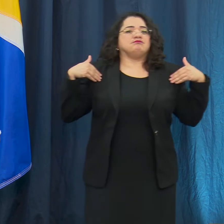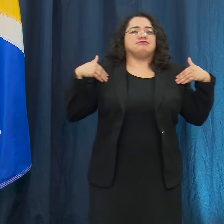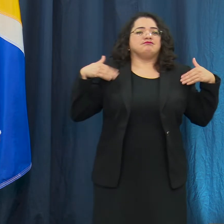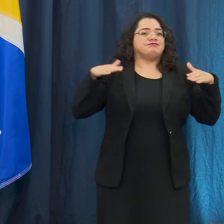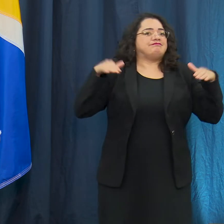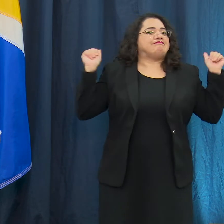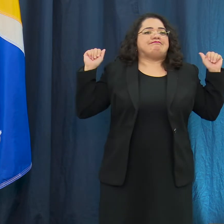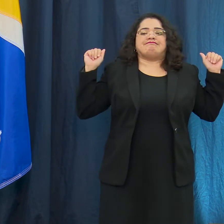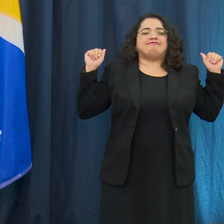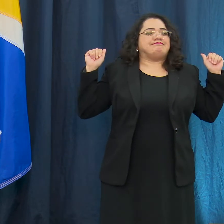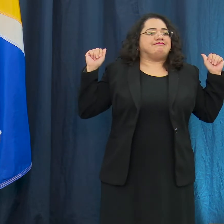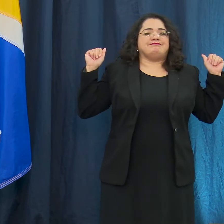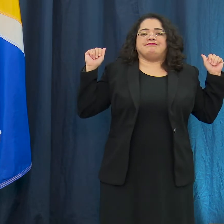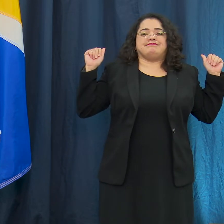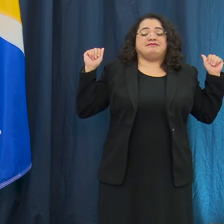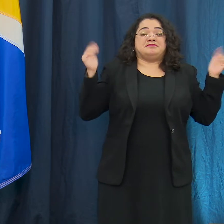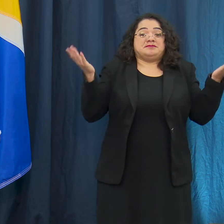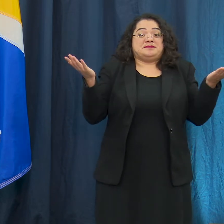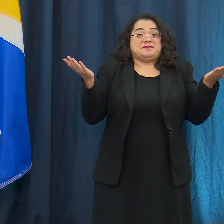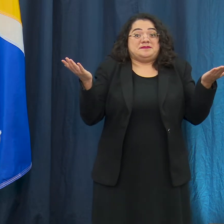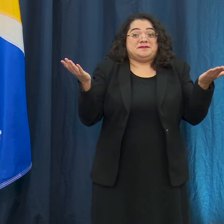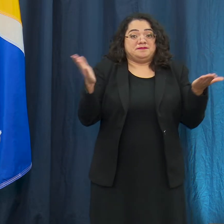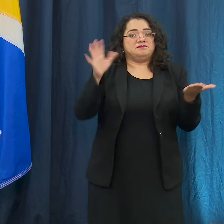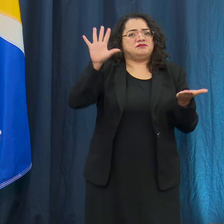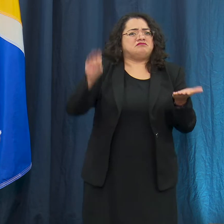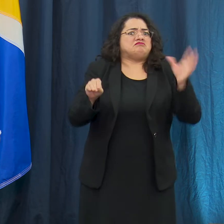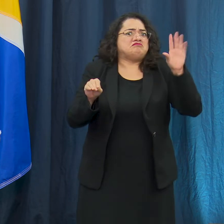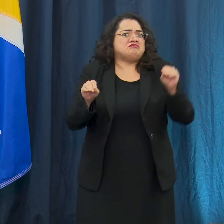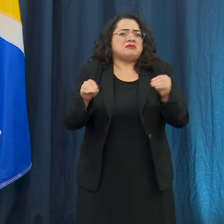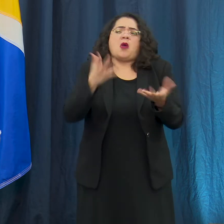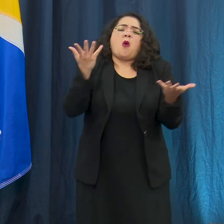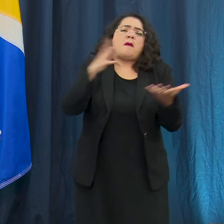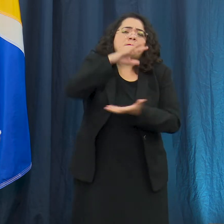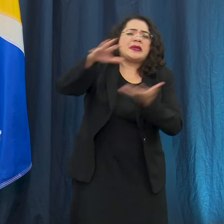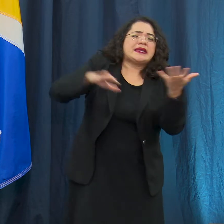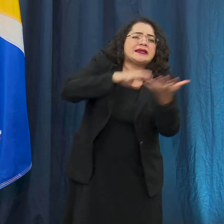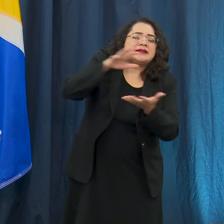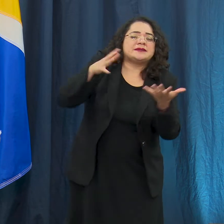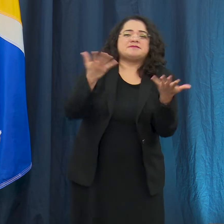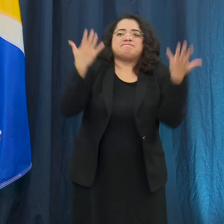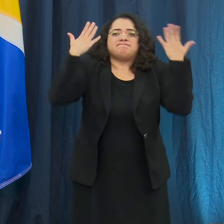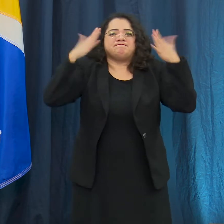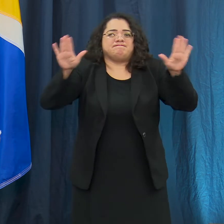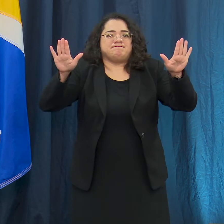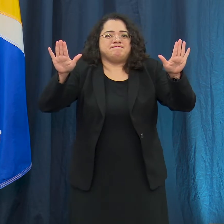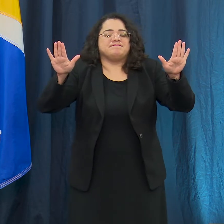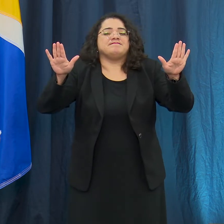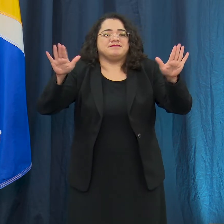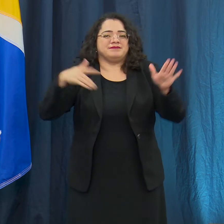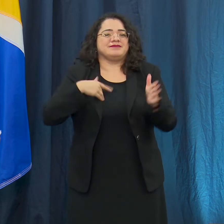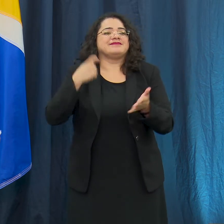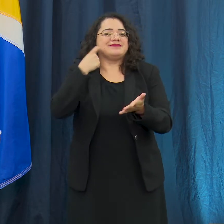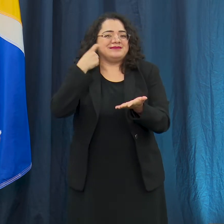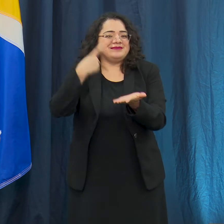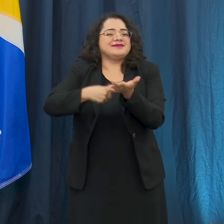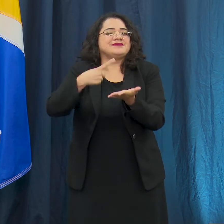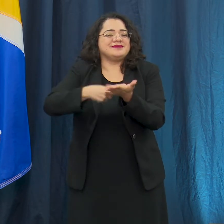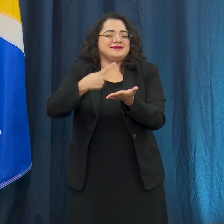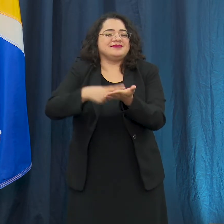home too so it's gonna be a mix we'll see but we are gonna have, just earlier today we were just discussing kind of this plan with